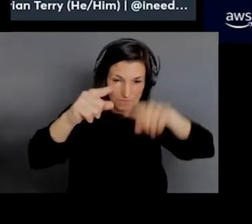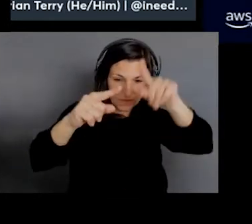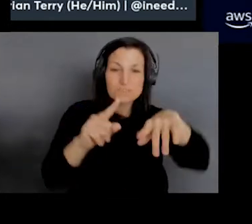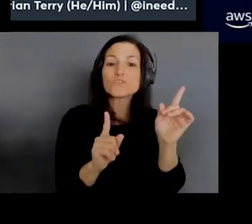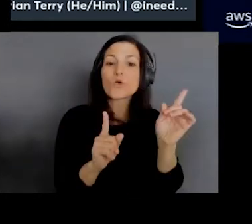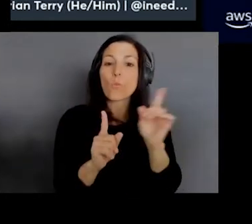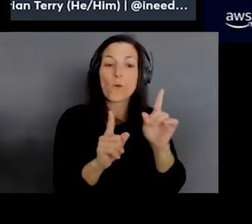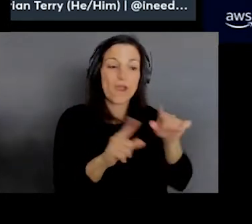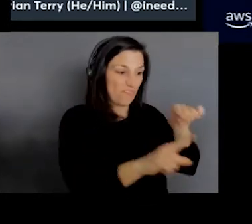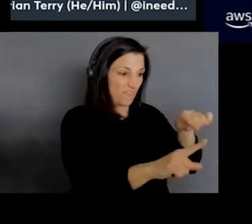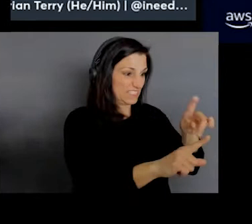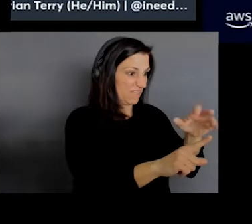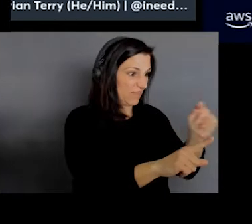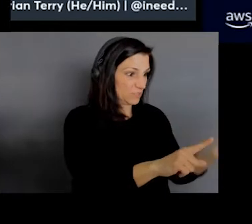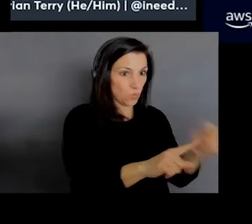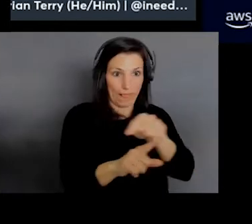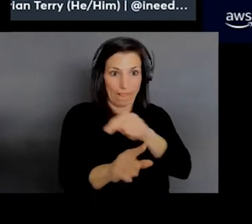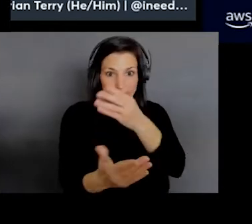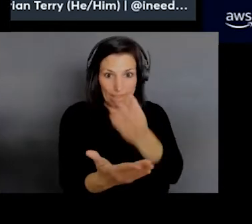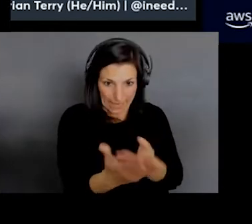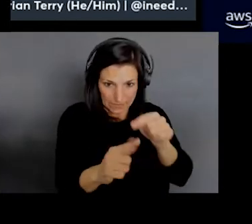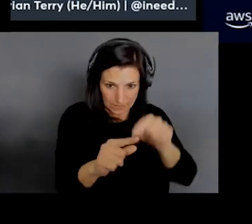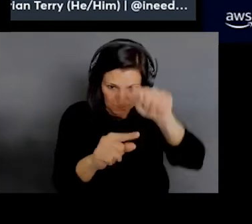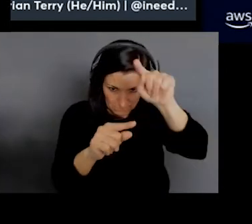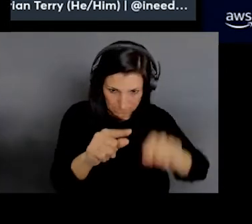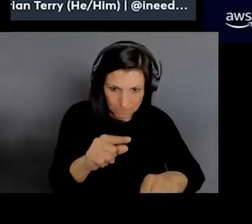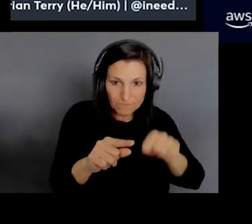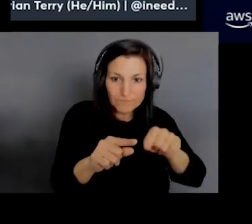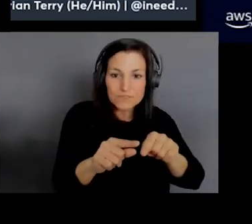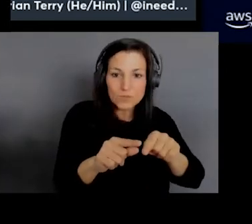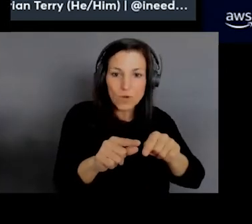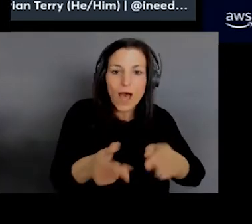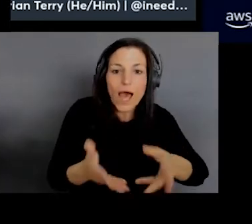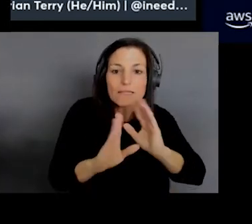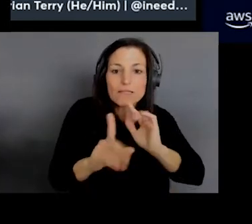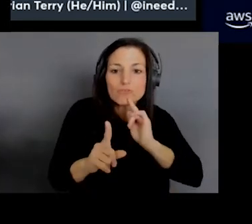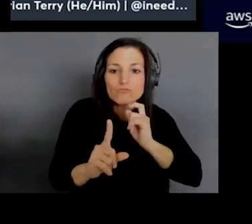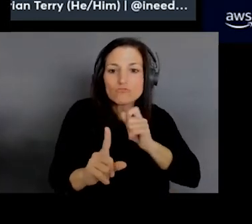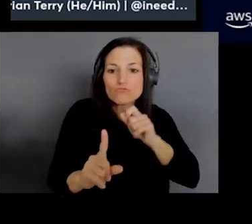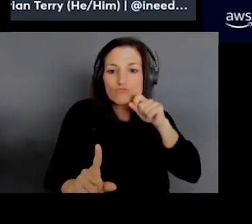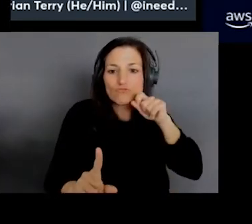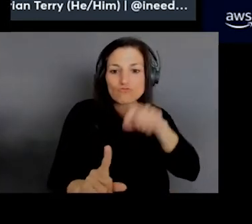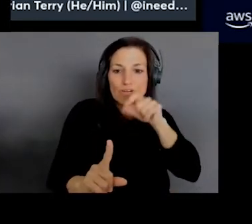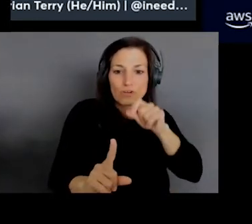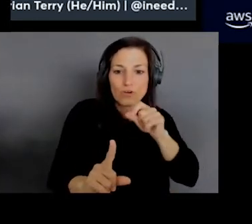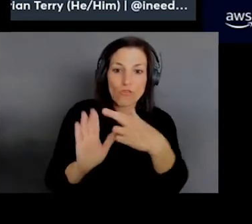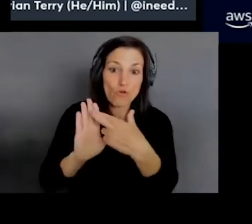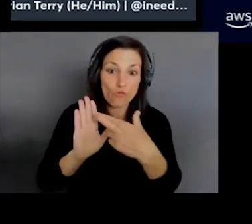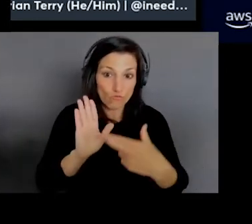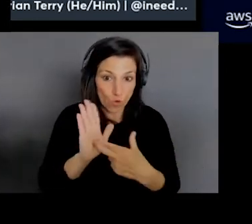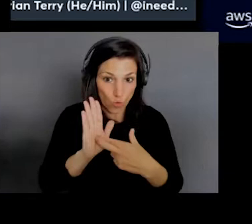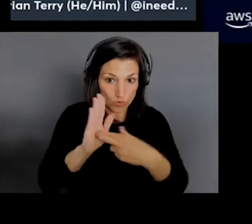And these buses will then allow you to trigger what we call a Rule. These Rules then will then define